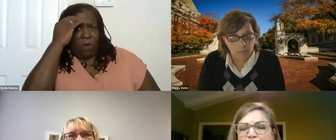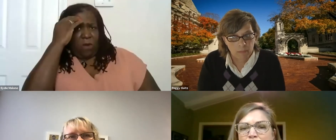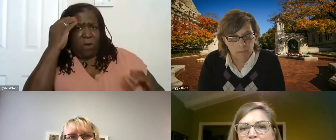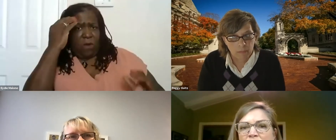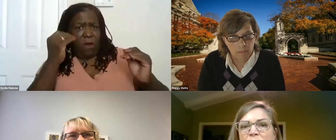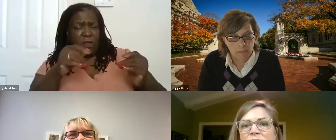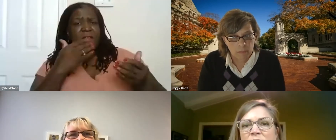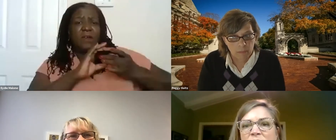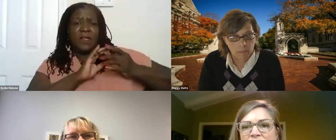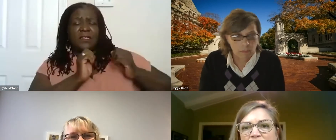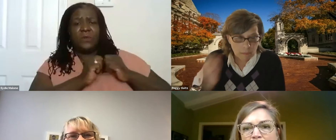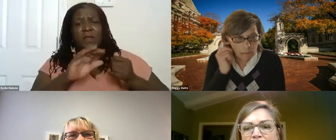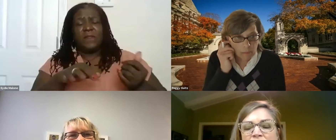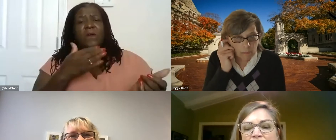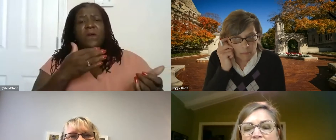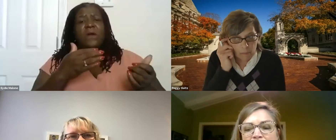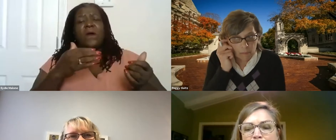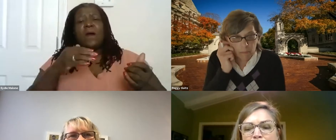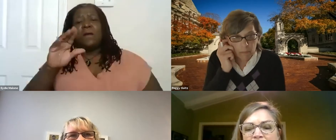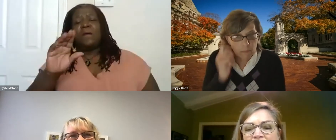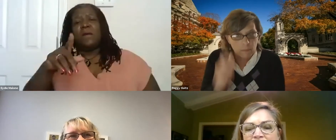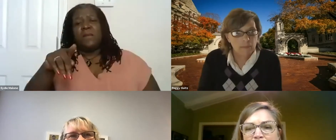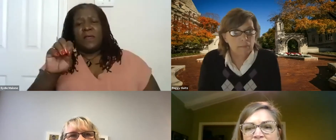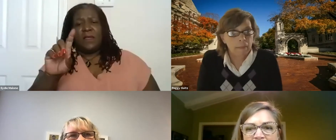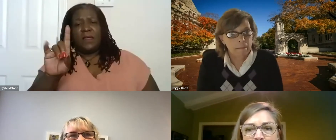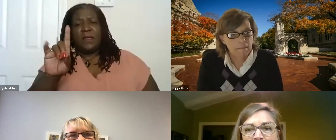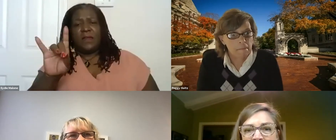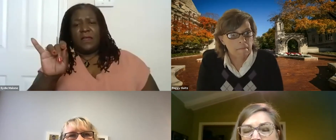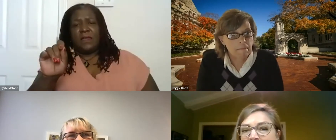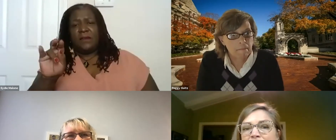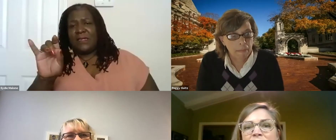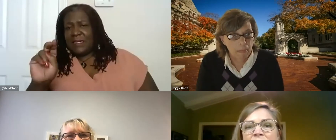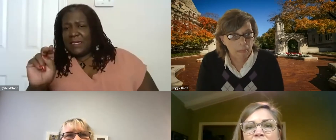that might be working with your individual. You know, it's a personal opinion. And there's